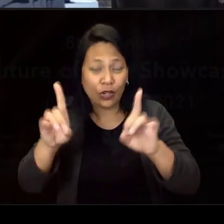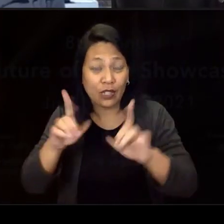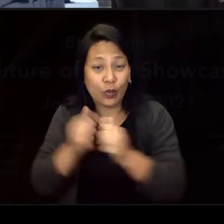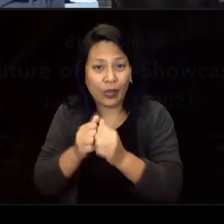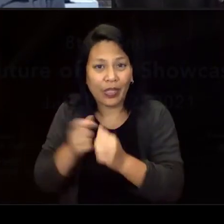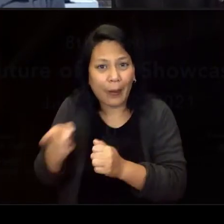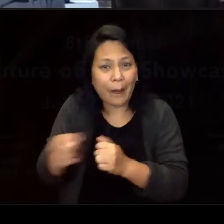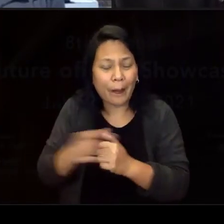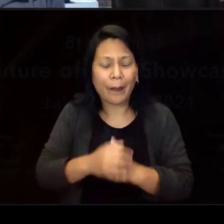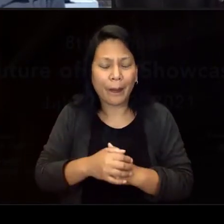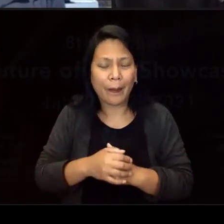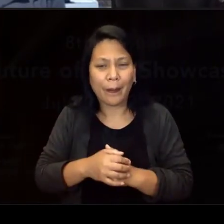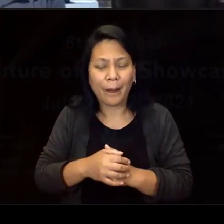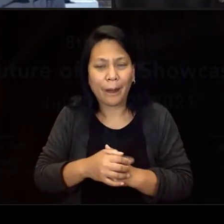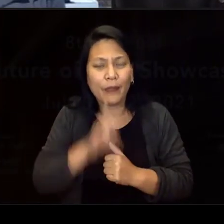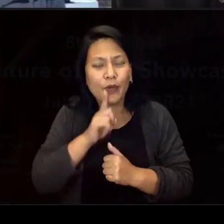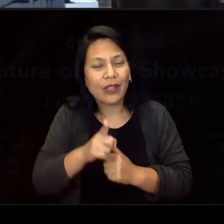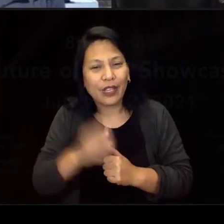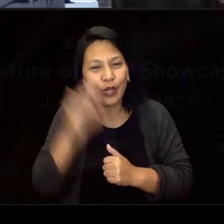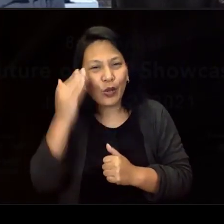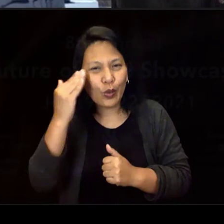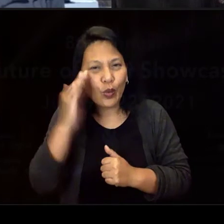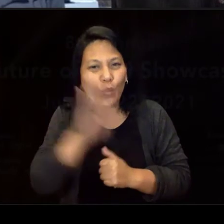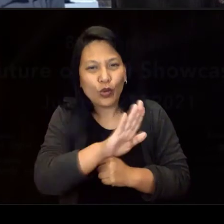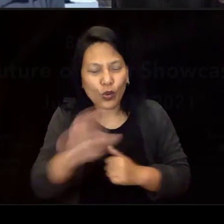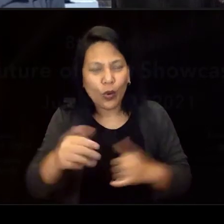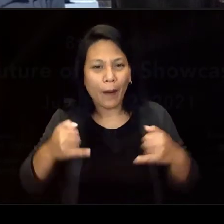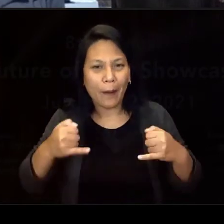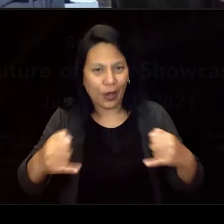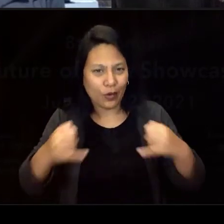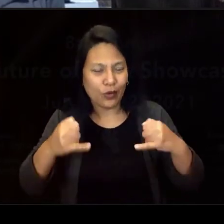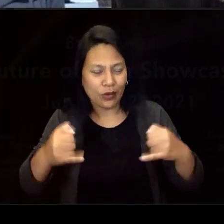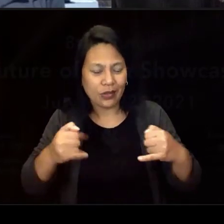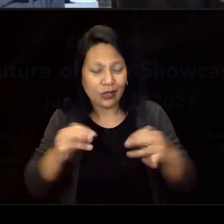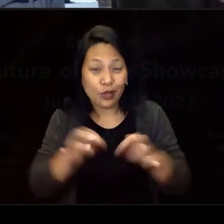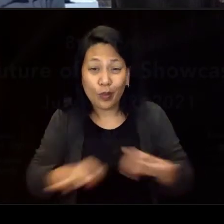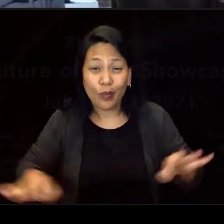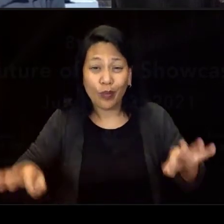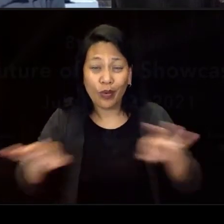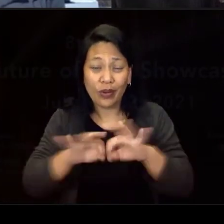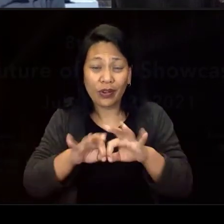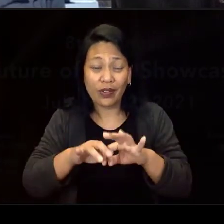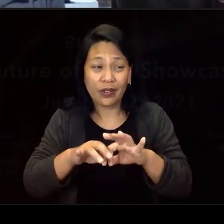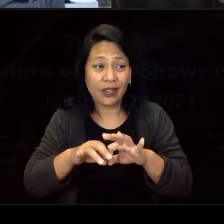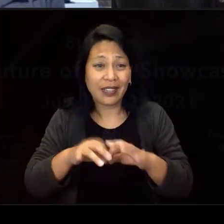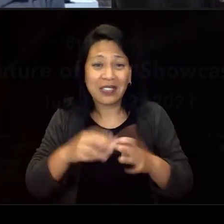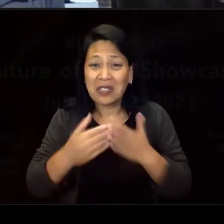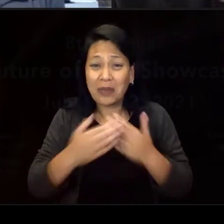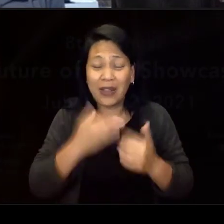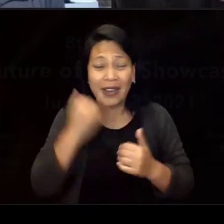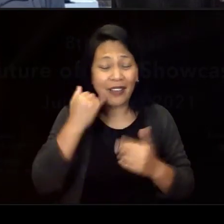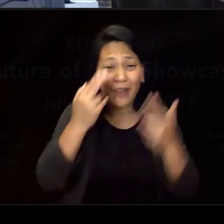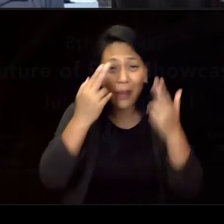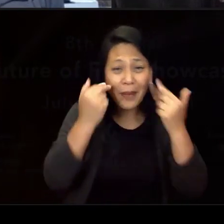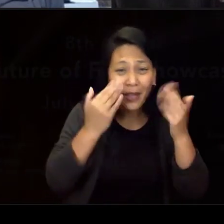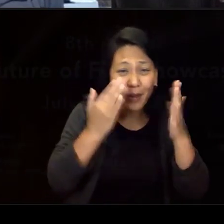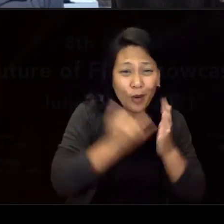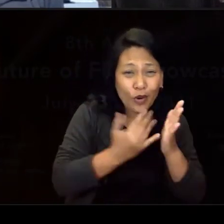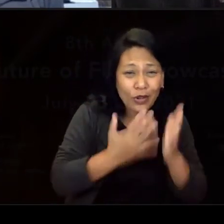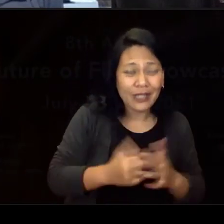Just to know your own, because in this industry, I would assume as a makeup artist, as an actor, you push and push it's like yes, then yes.